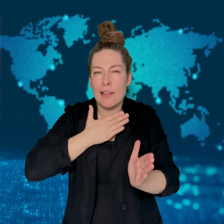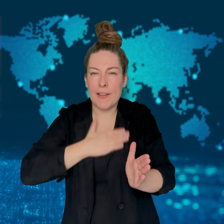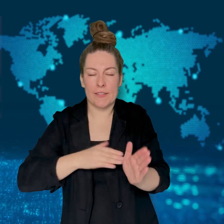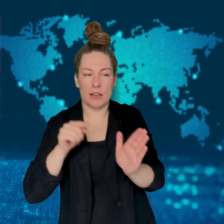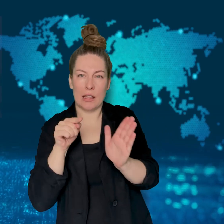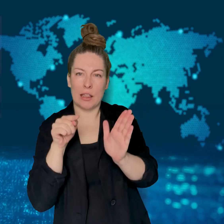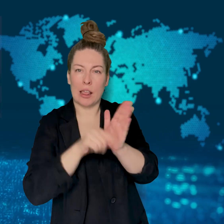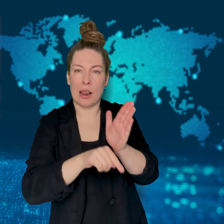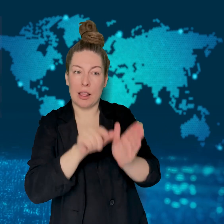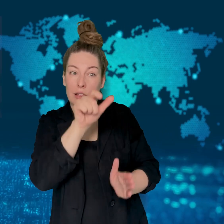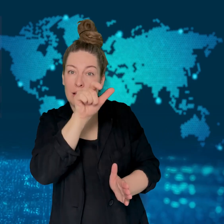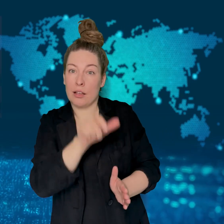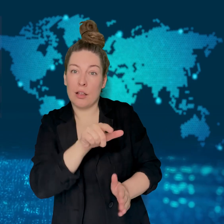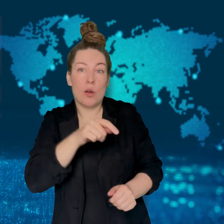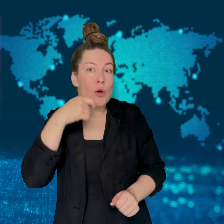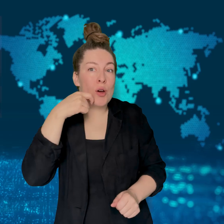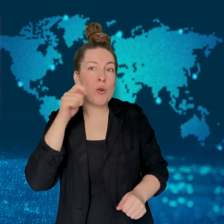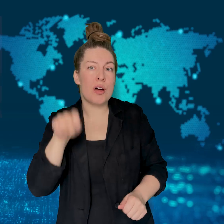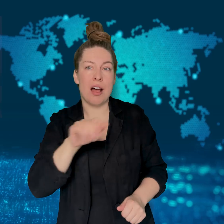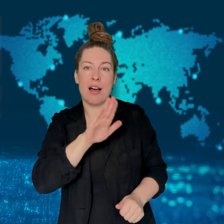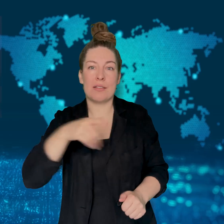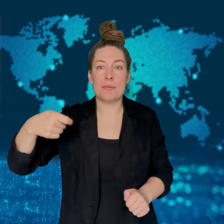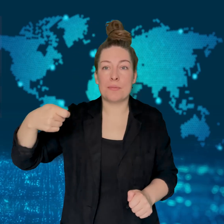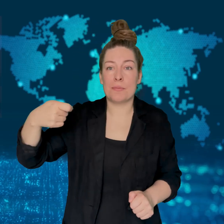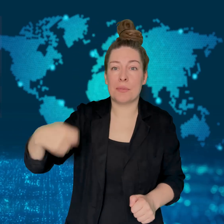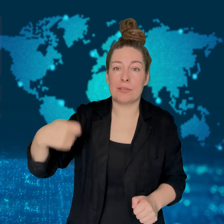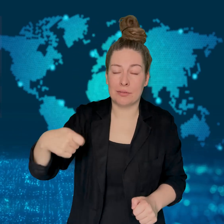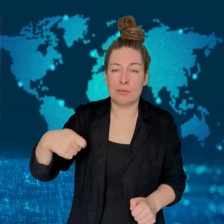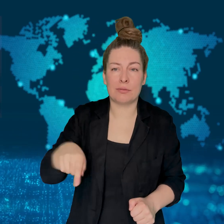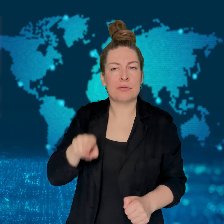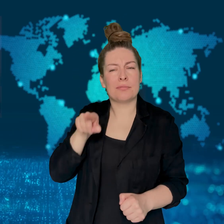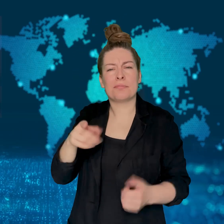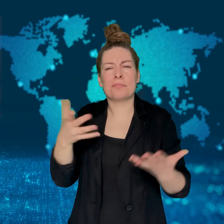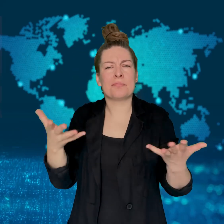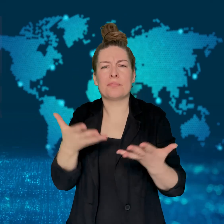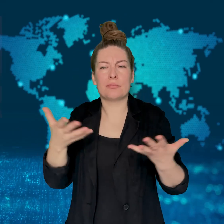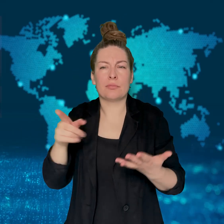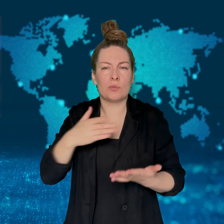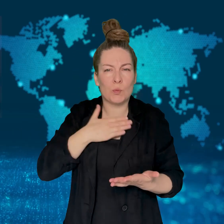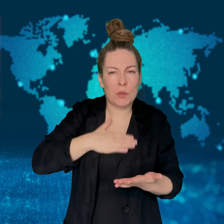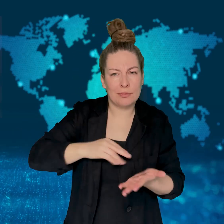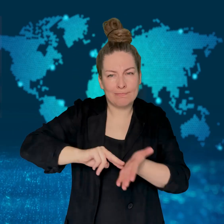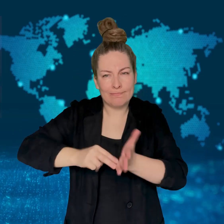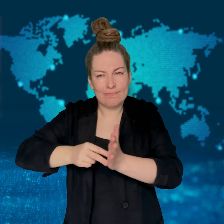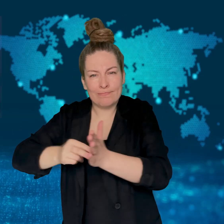in a plot to assassinate Ukraine's President.